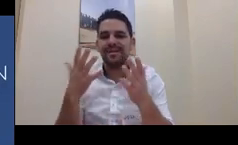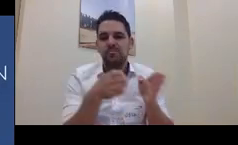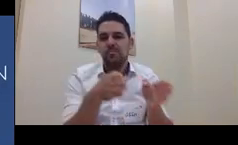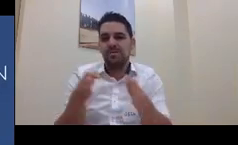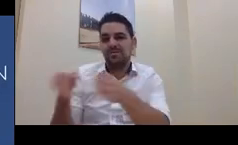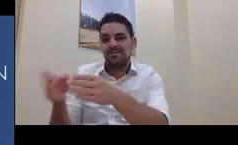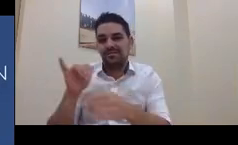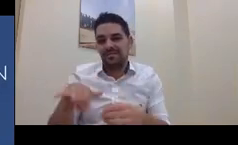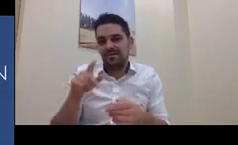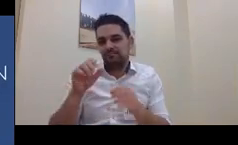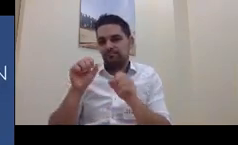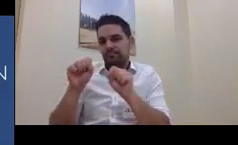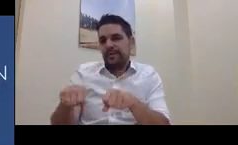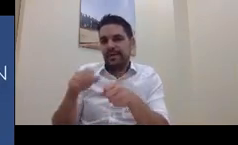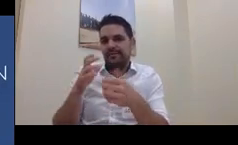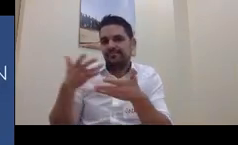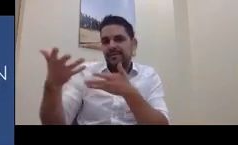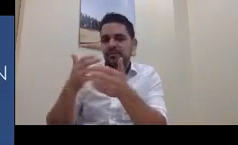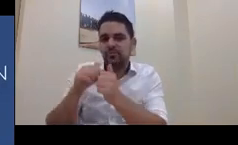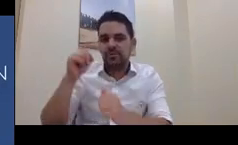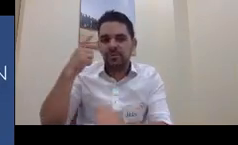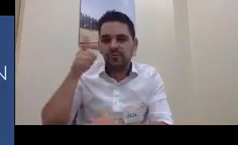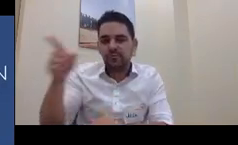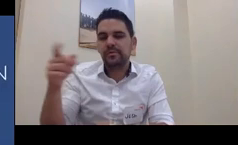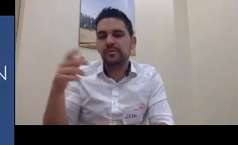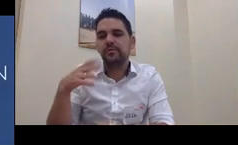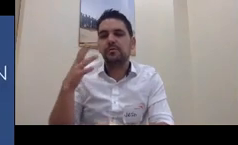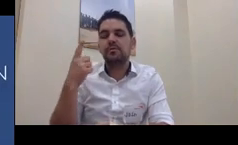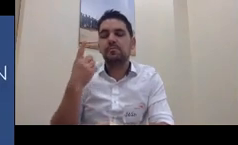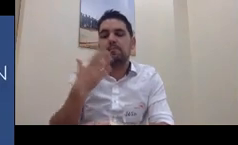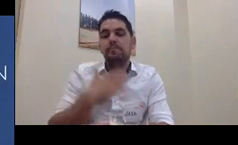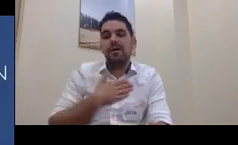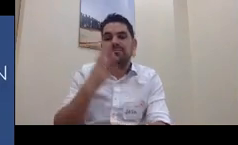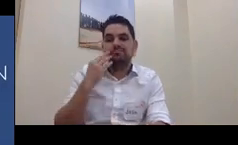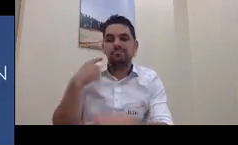There's so many ways that you can engage with the government.